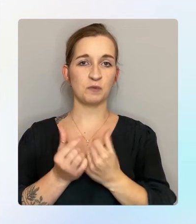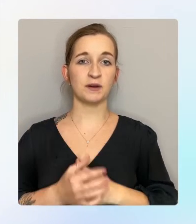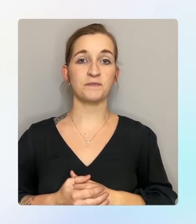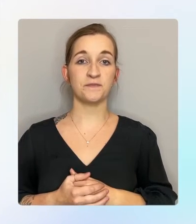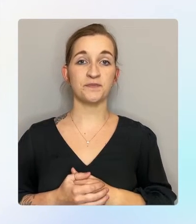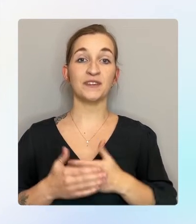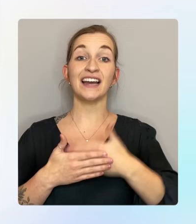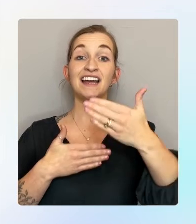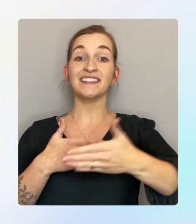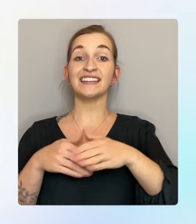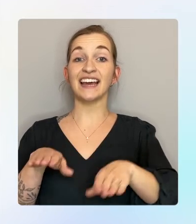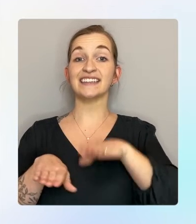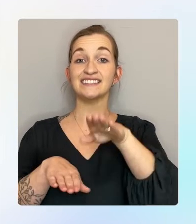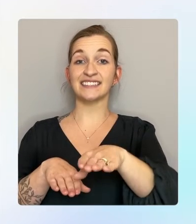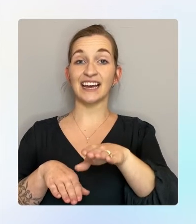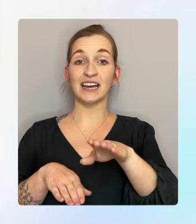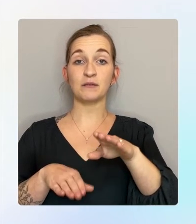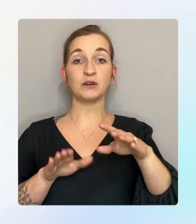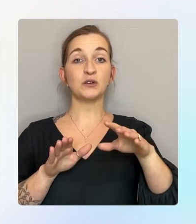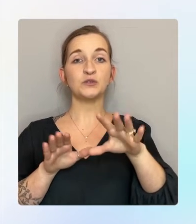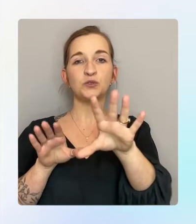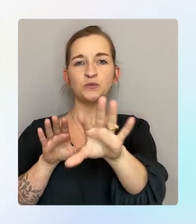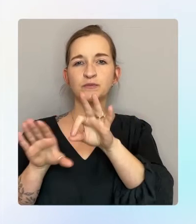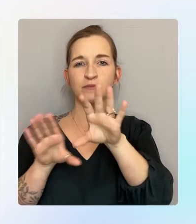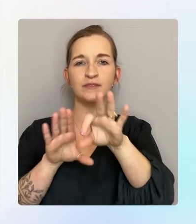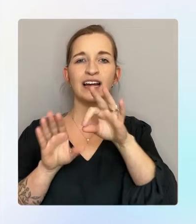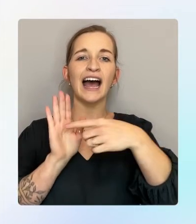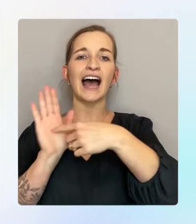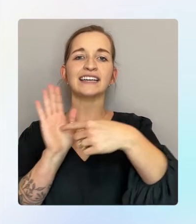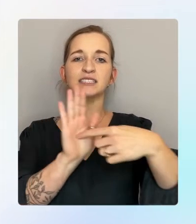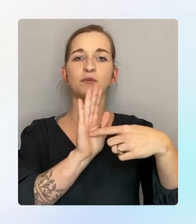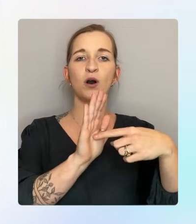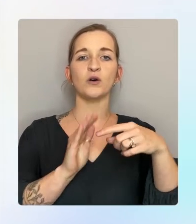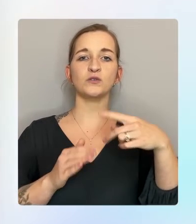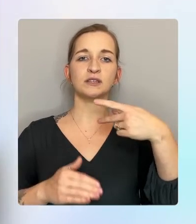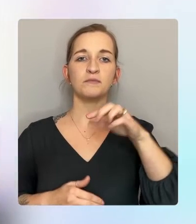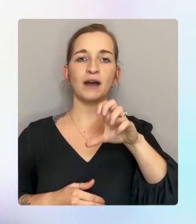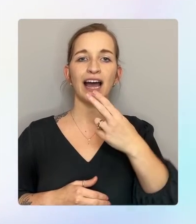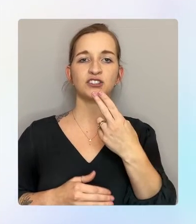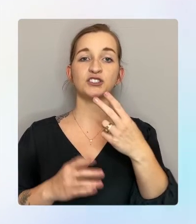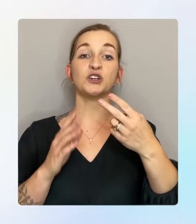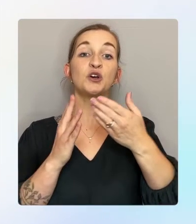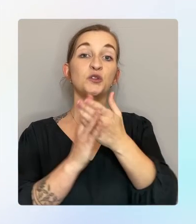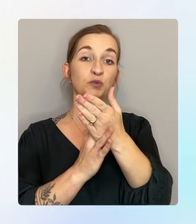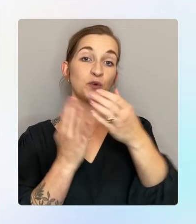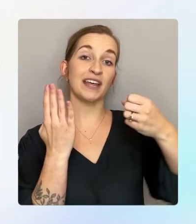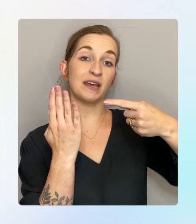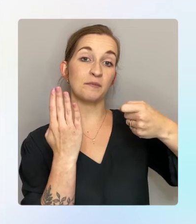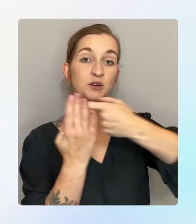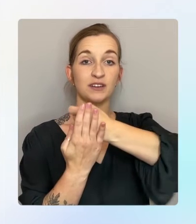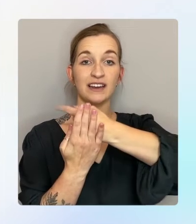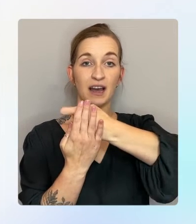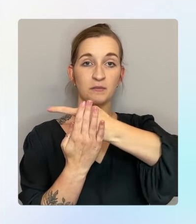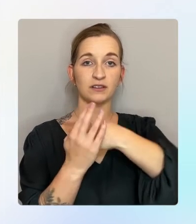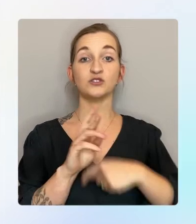The next step is to expose patches within the group via its input and output ports. You can do so by right-clicking on the group